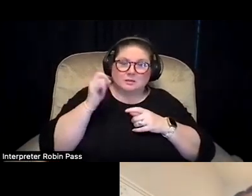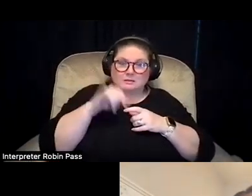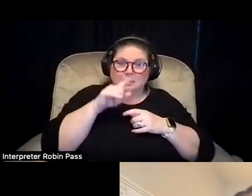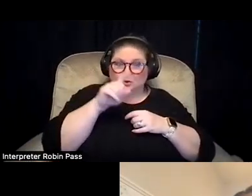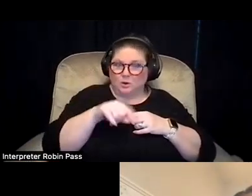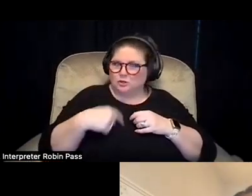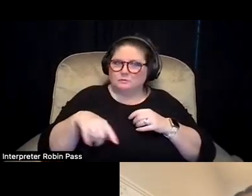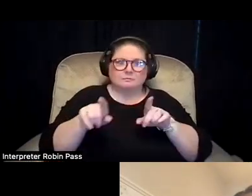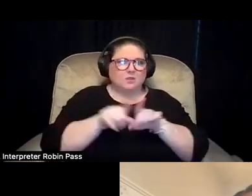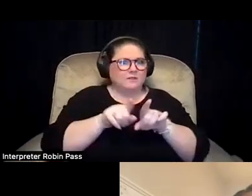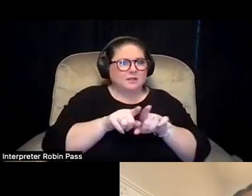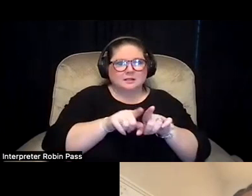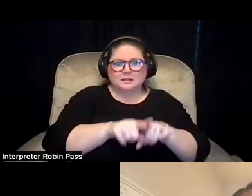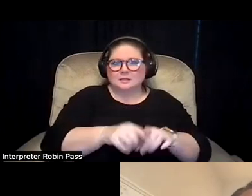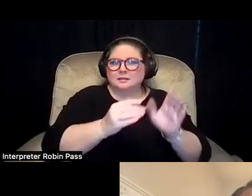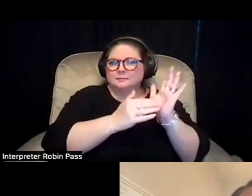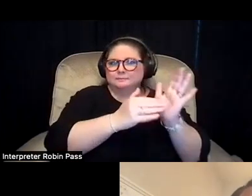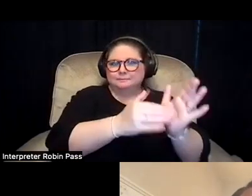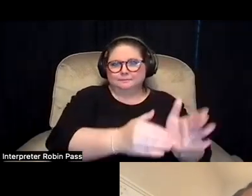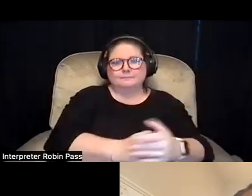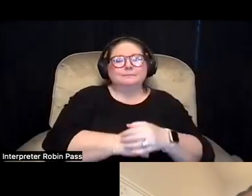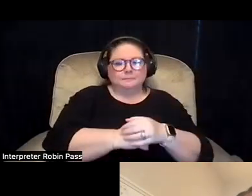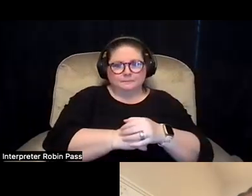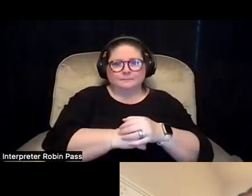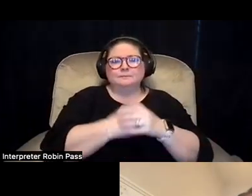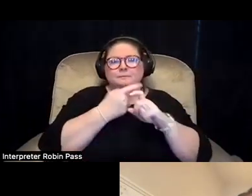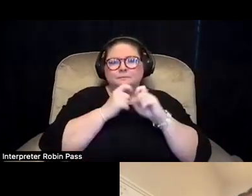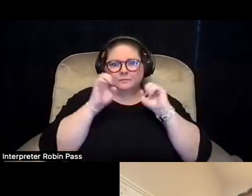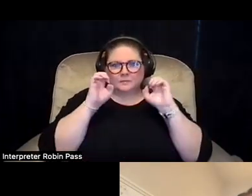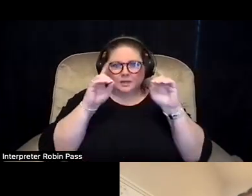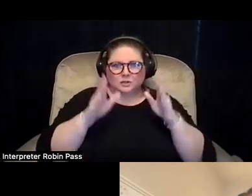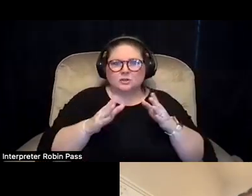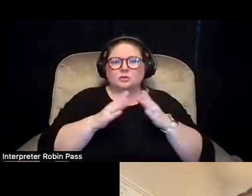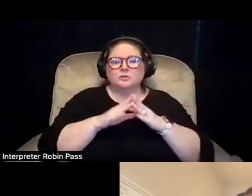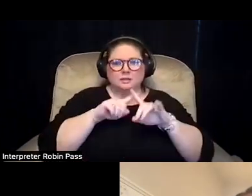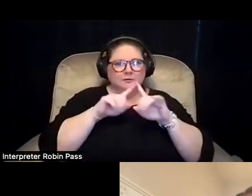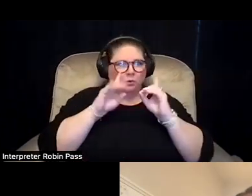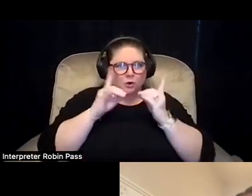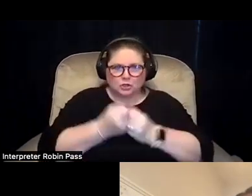all year from our educators um and all of our different workshops and you know something